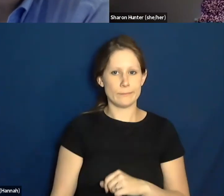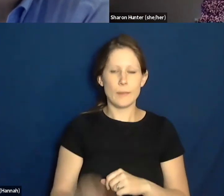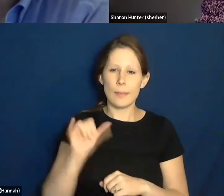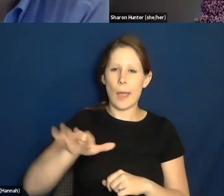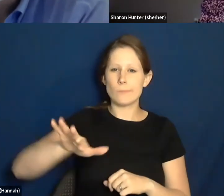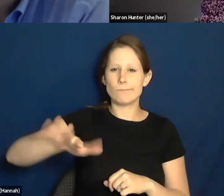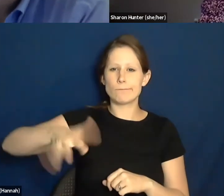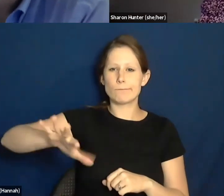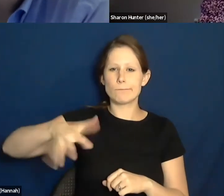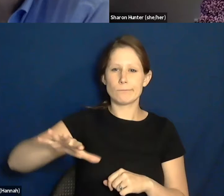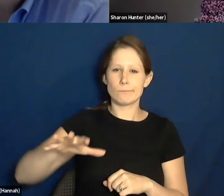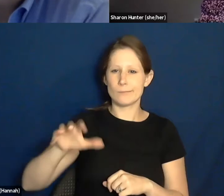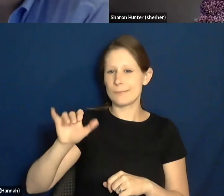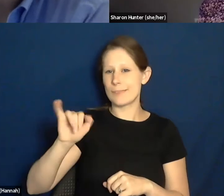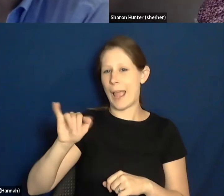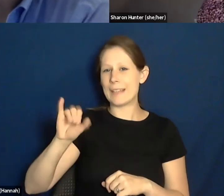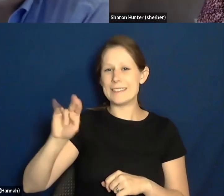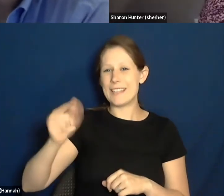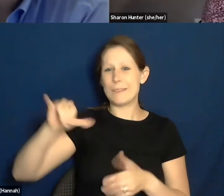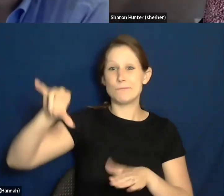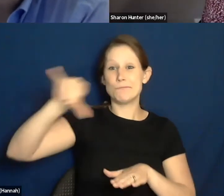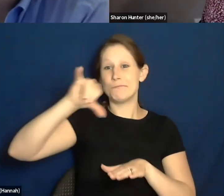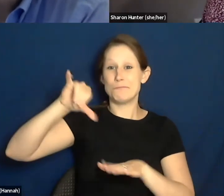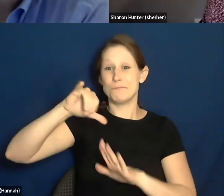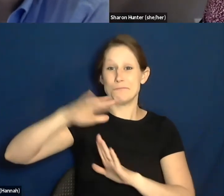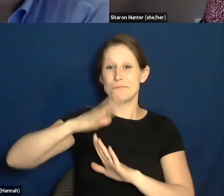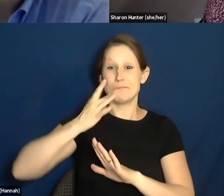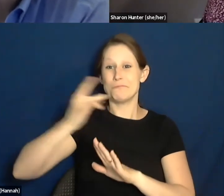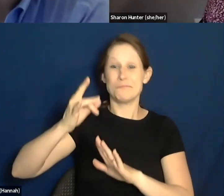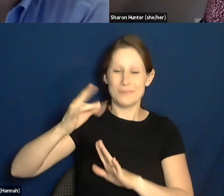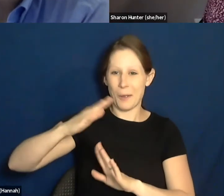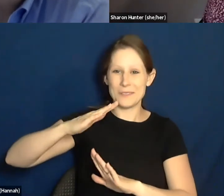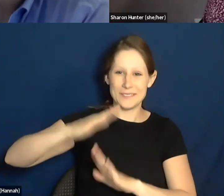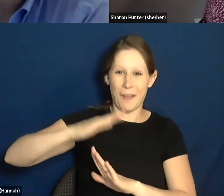the icing on top of this. Having certification, the protocols, is the important part.